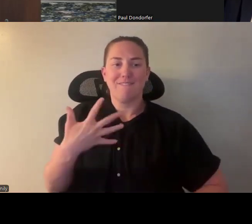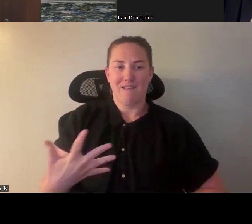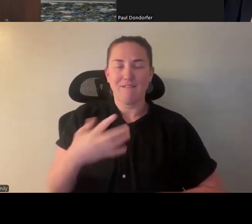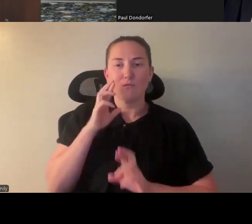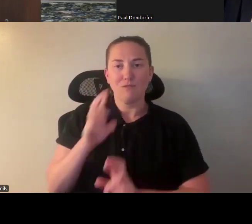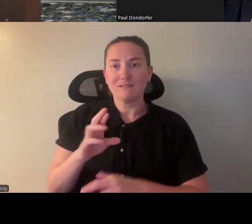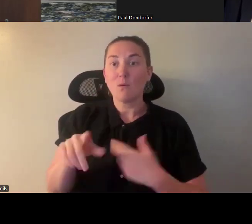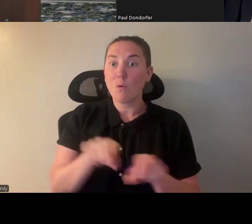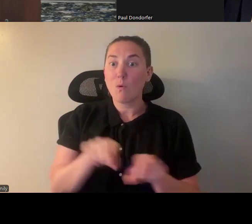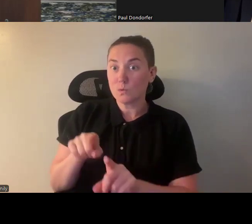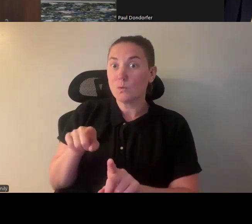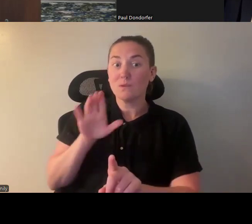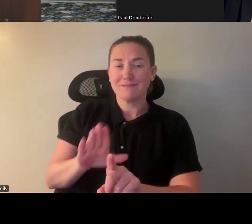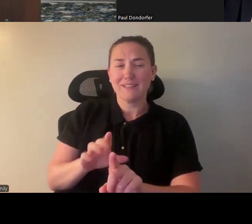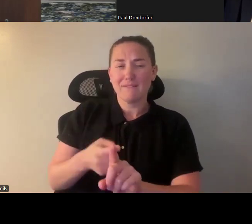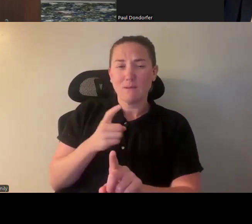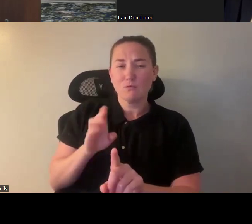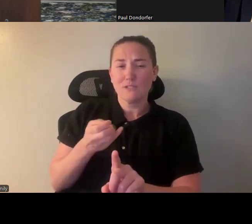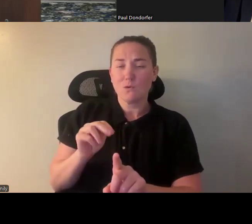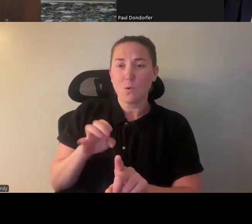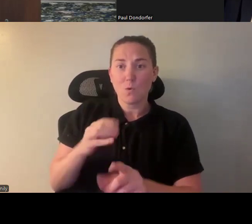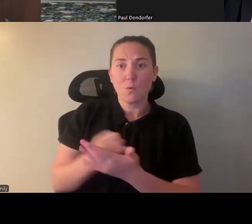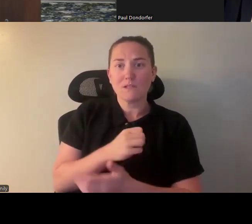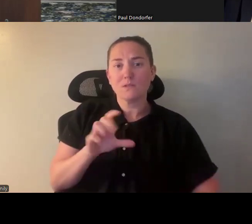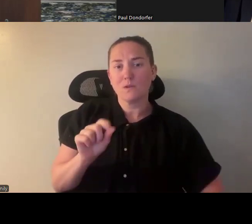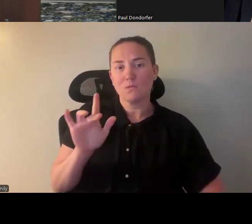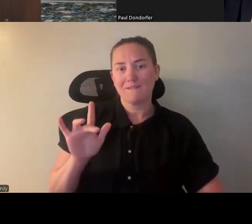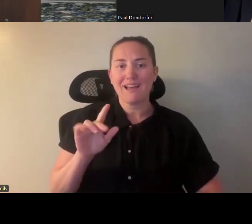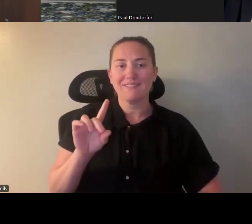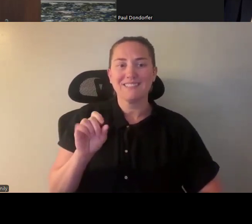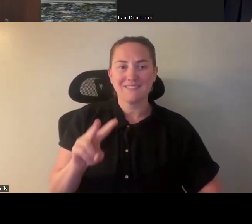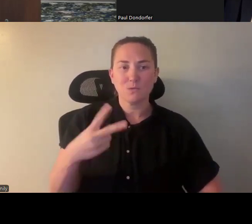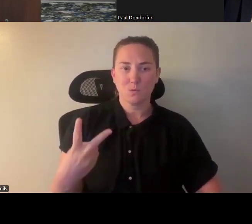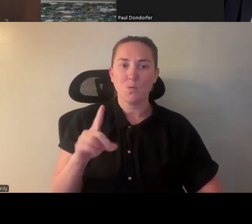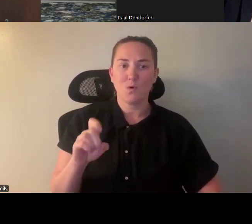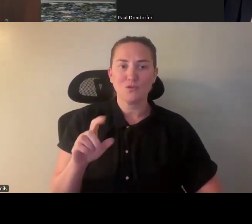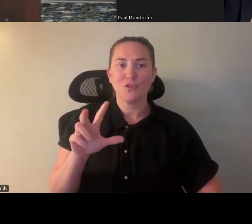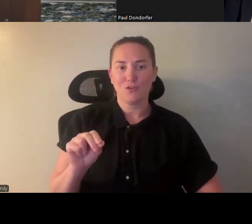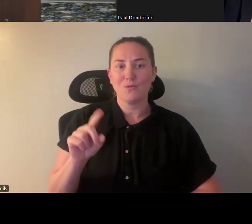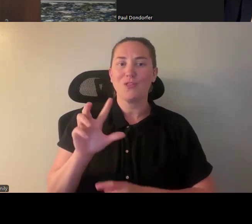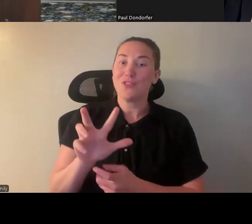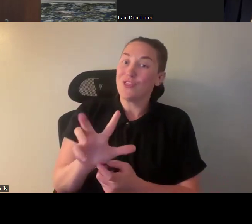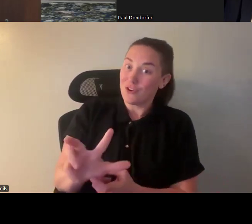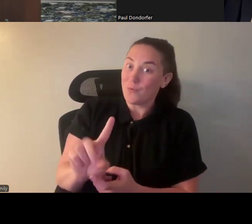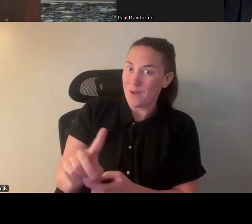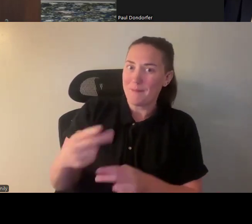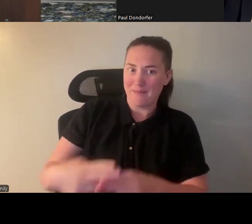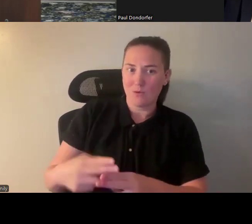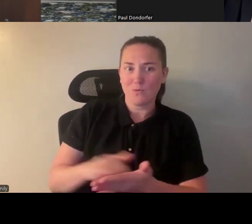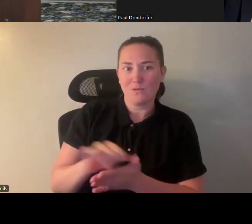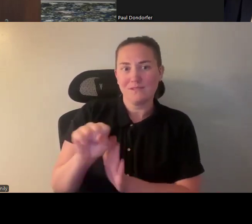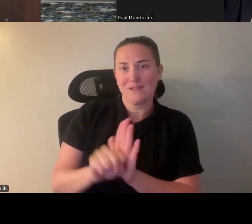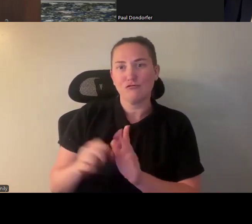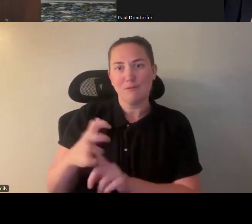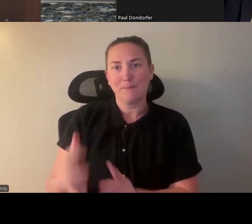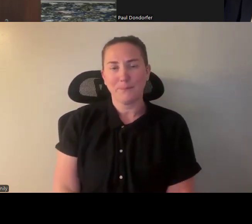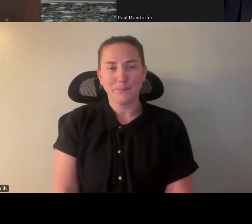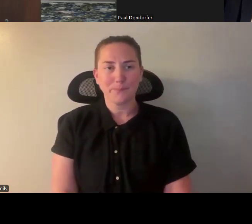Christopher Notto for winning the 2025 Division 2 131 pound wrestling New York State Championship